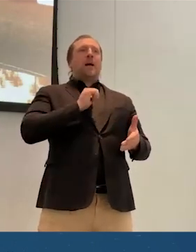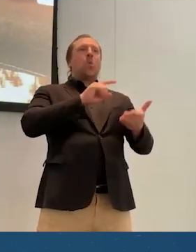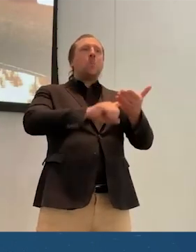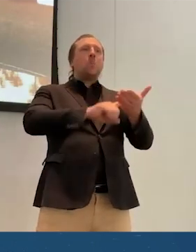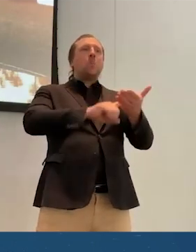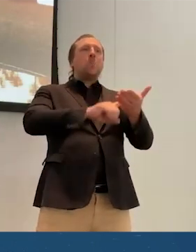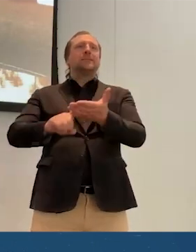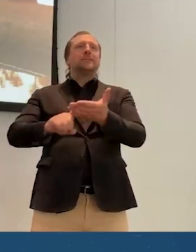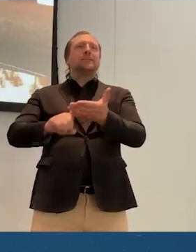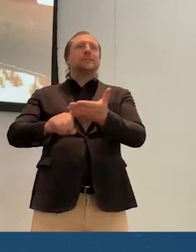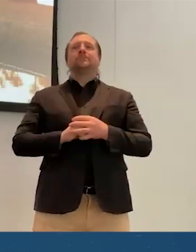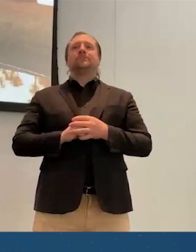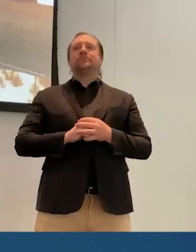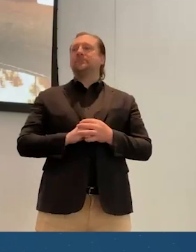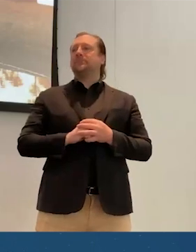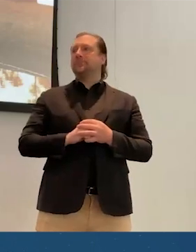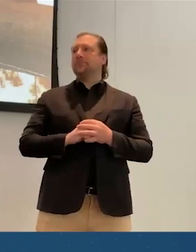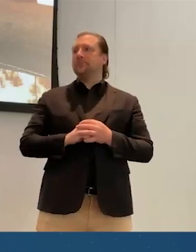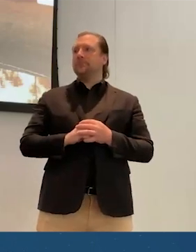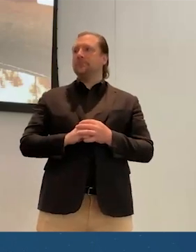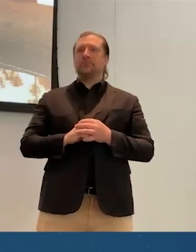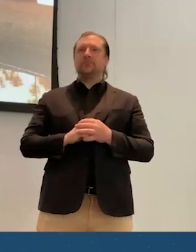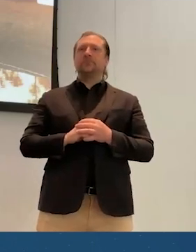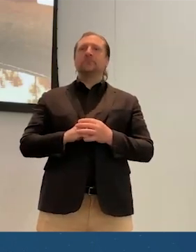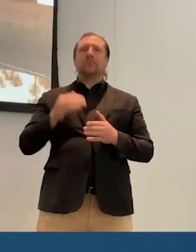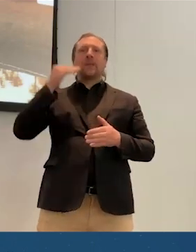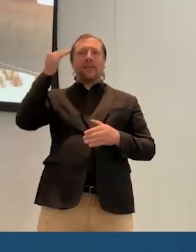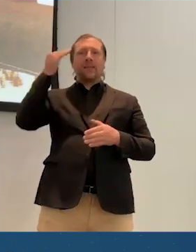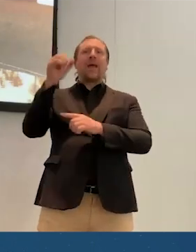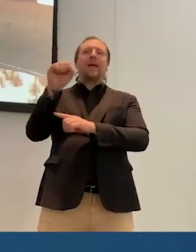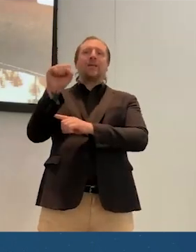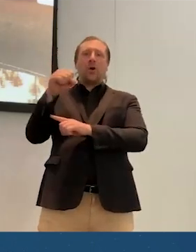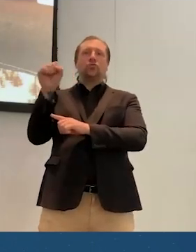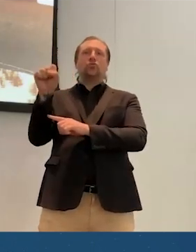Head oscillations, also another feature associated with walking,